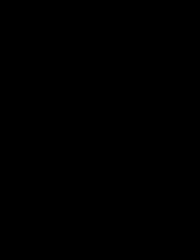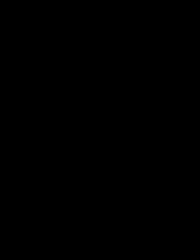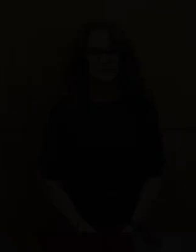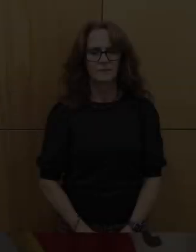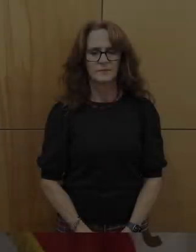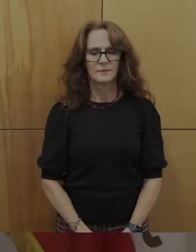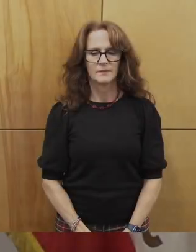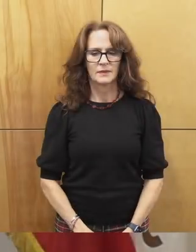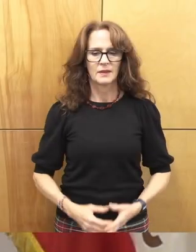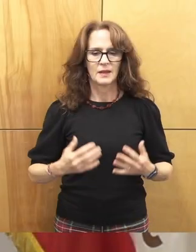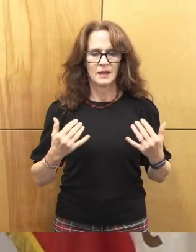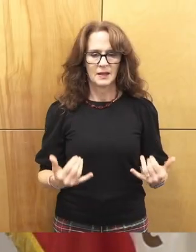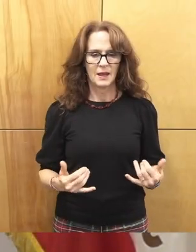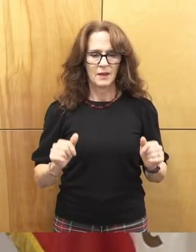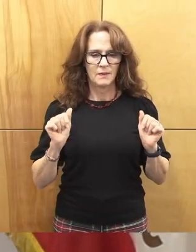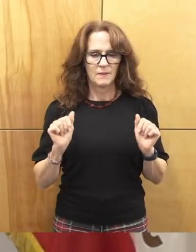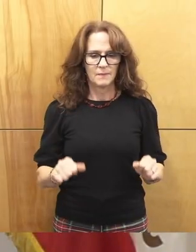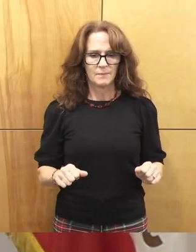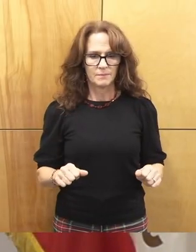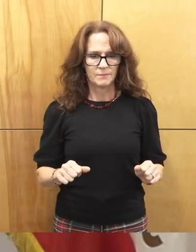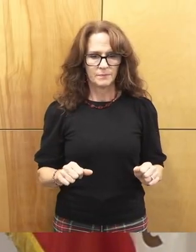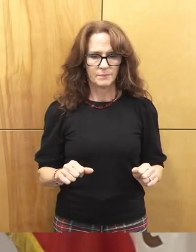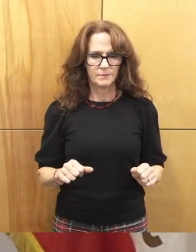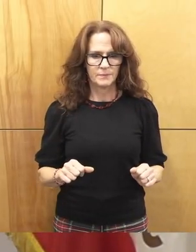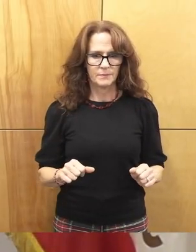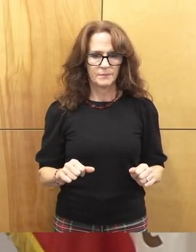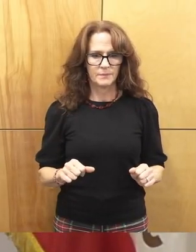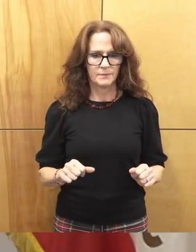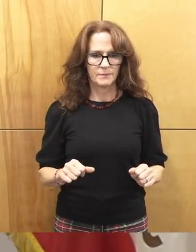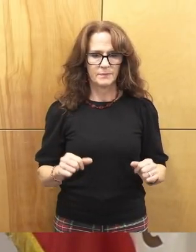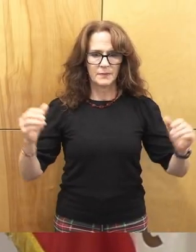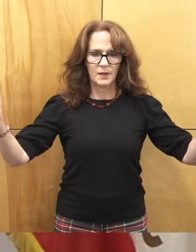Now we can welcome,